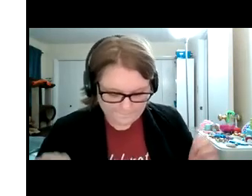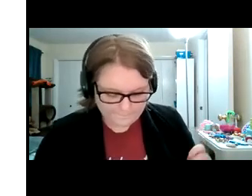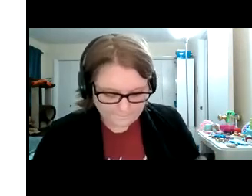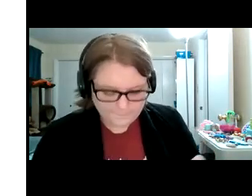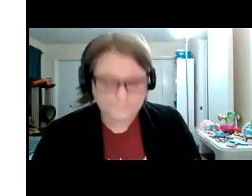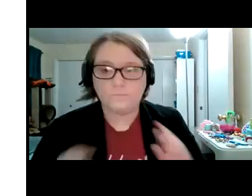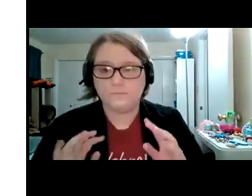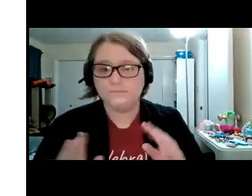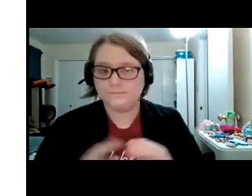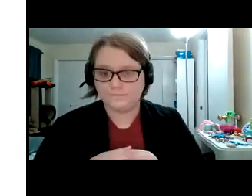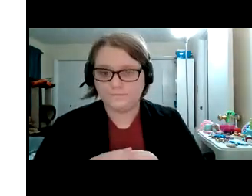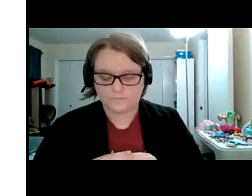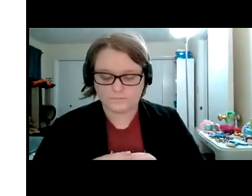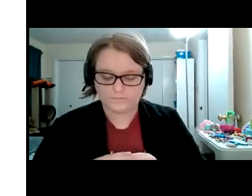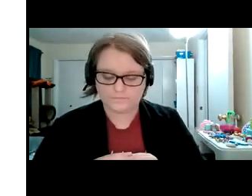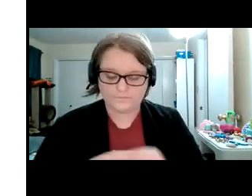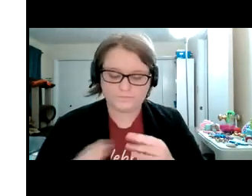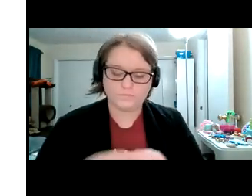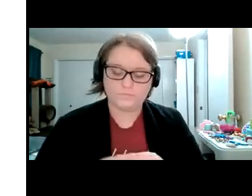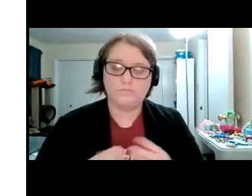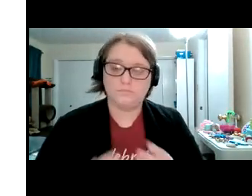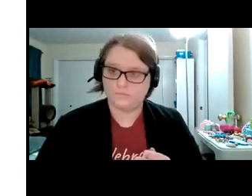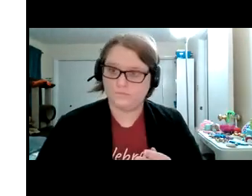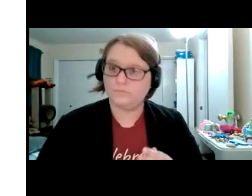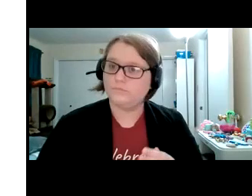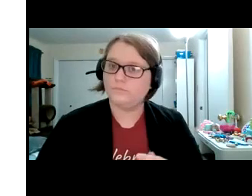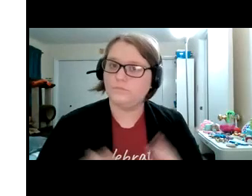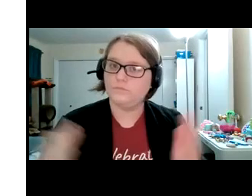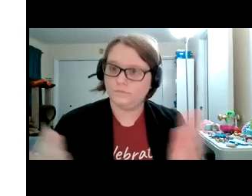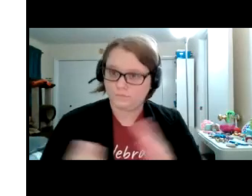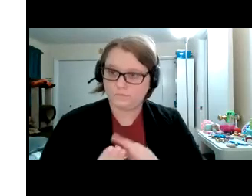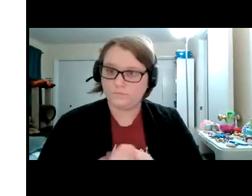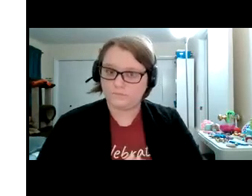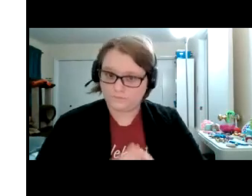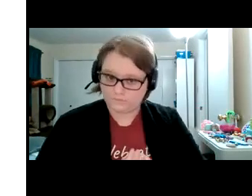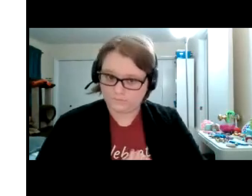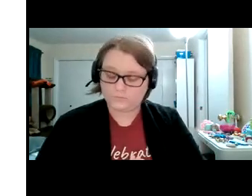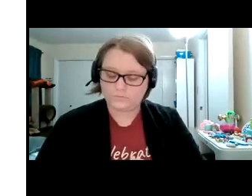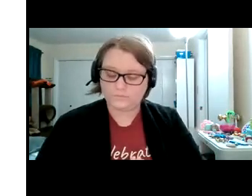In using a more personal approach, I'm also involved in a few smaller groups individually.